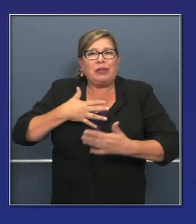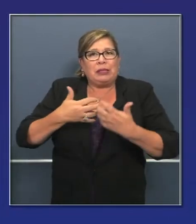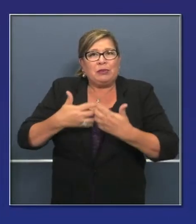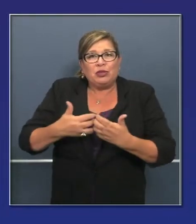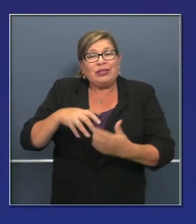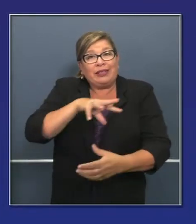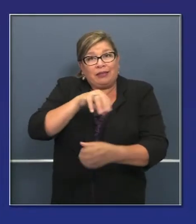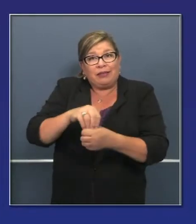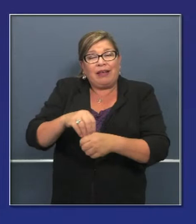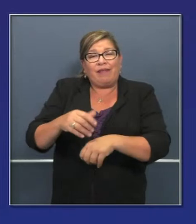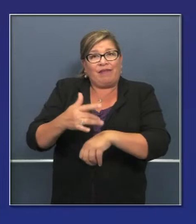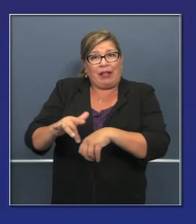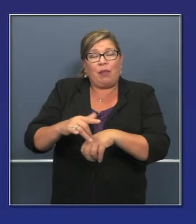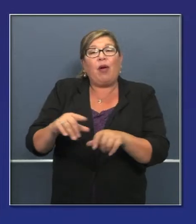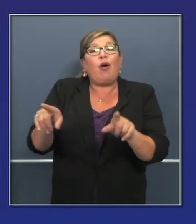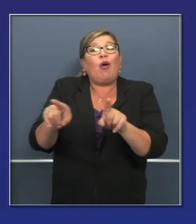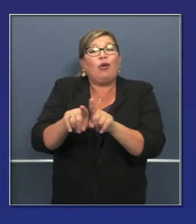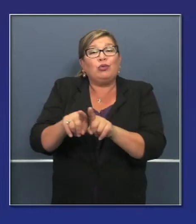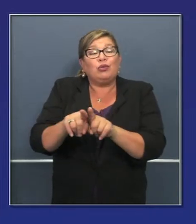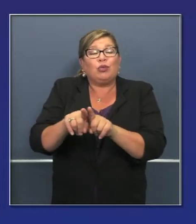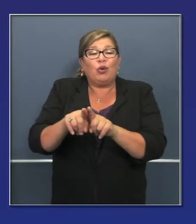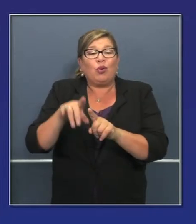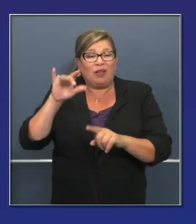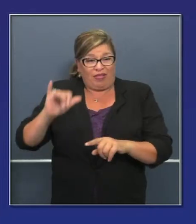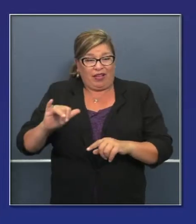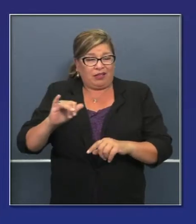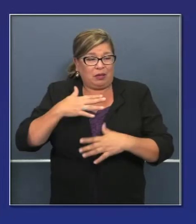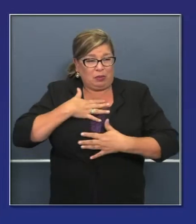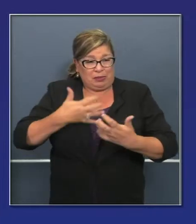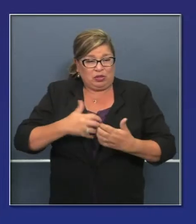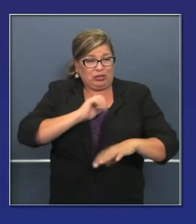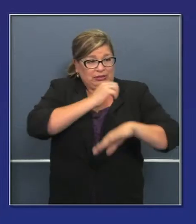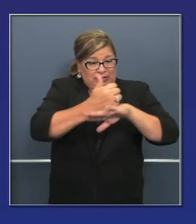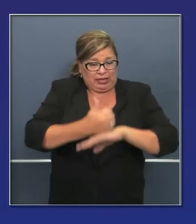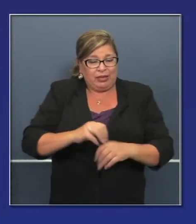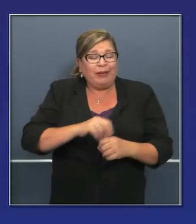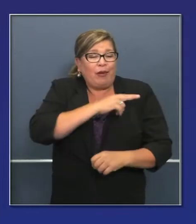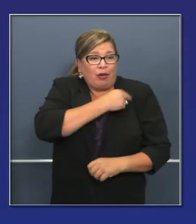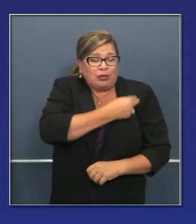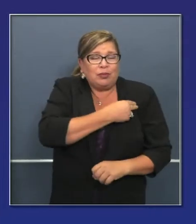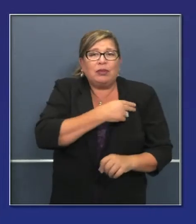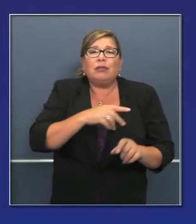system and our cash that we have at the state operation the center again these are just numbers